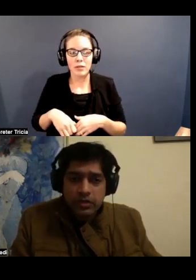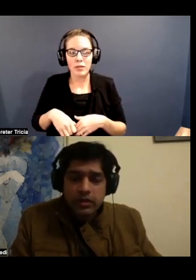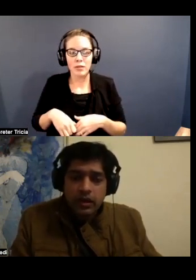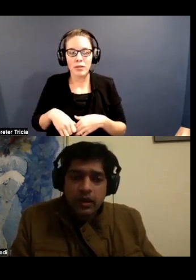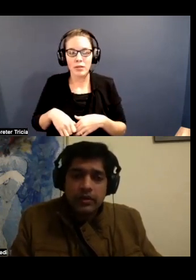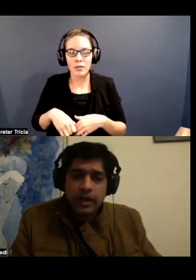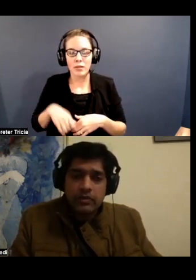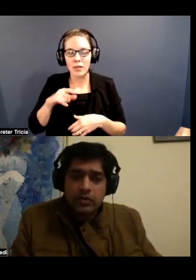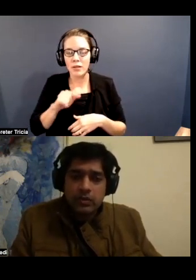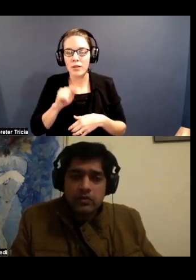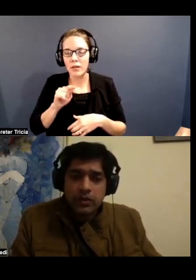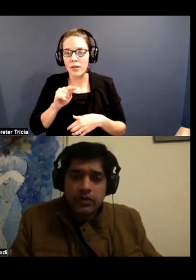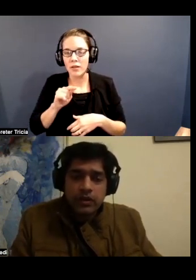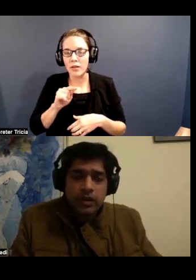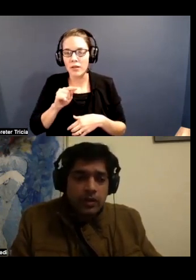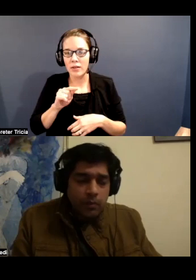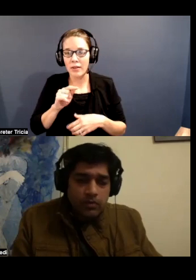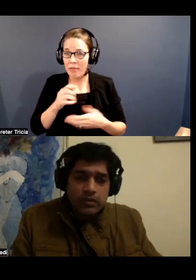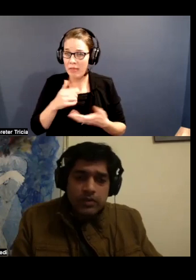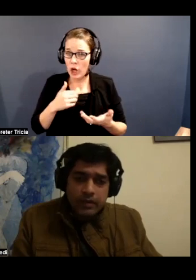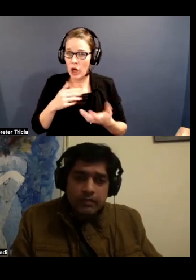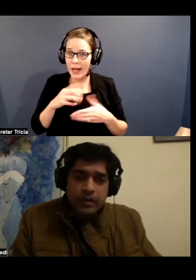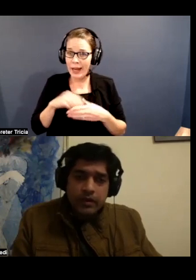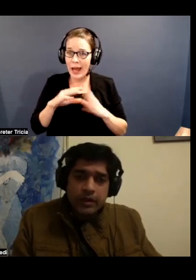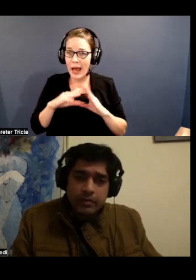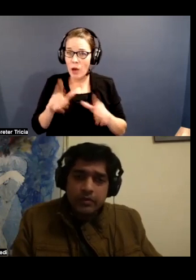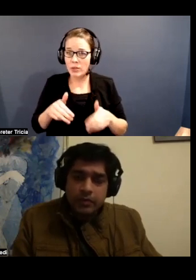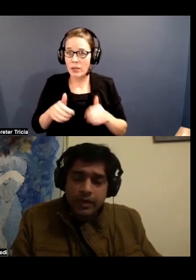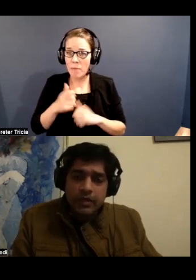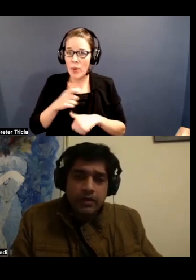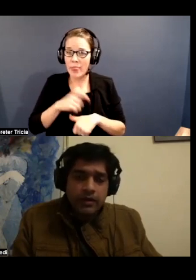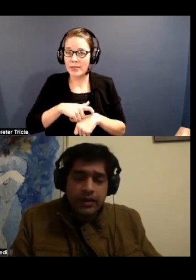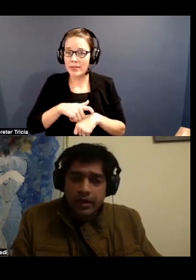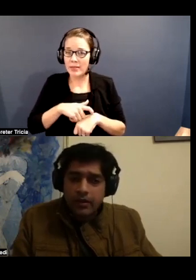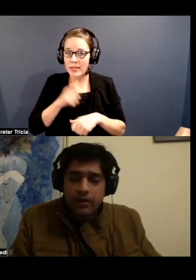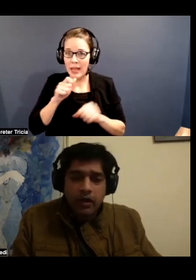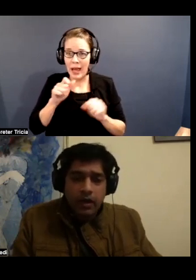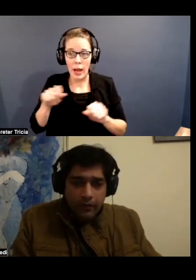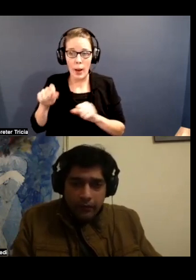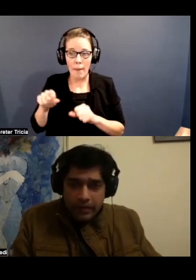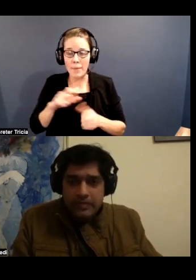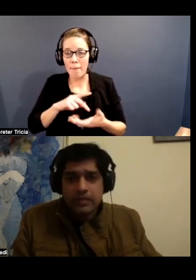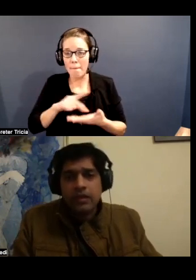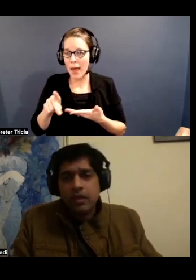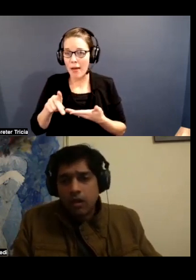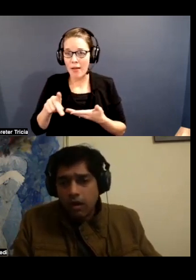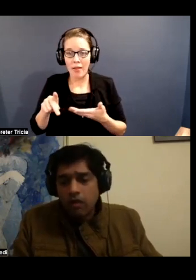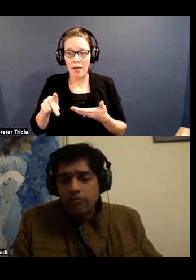they are in households where most of the time they are unable to pay. They are at higher risk of